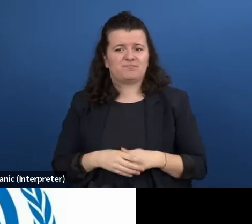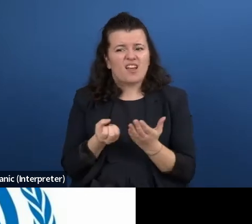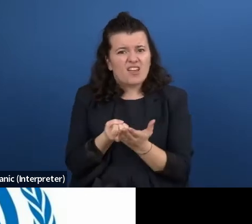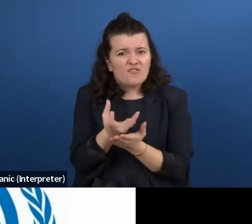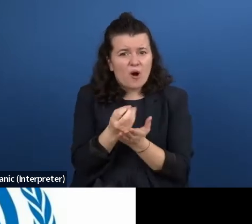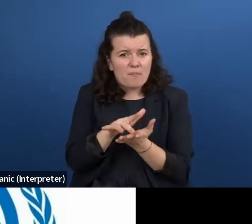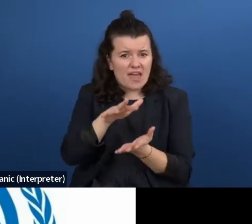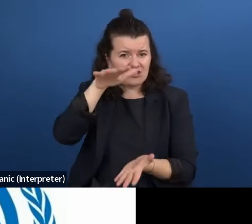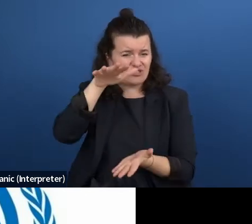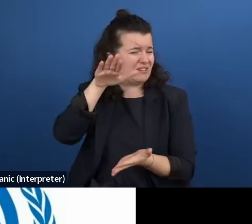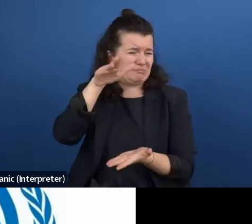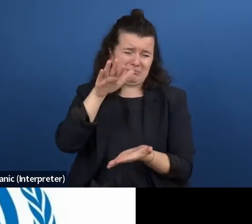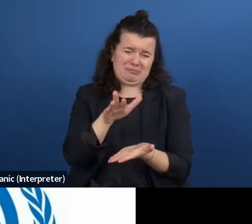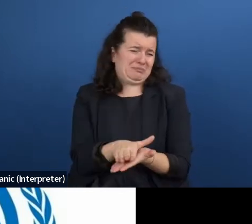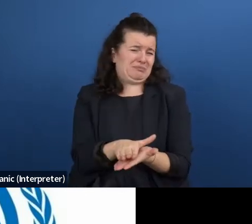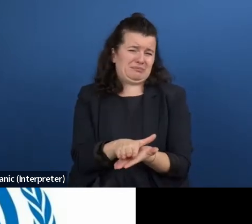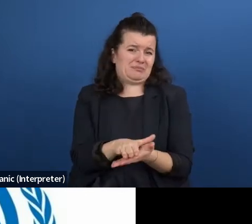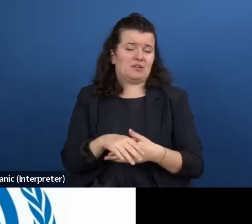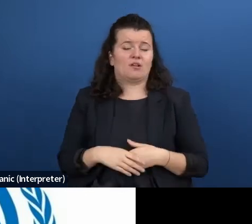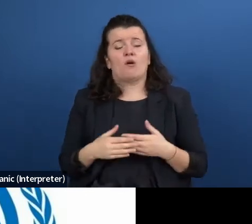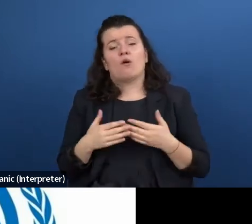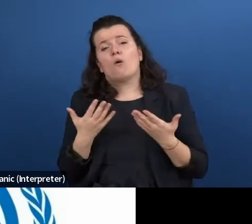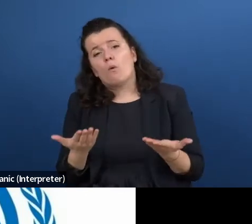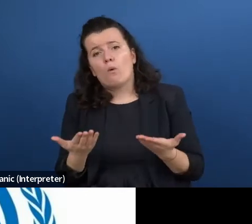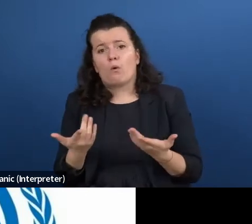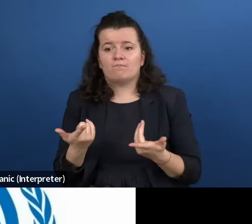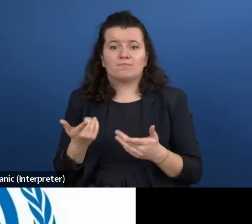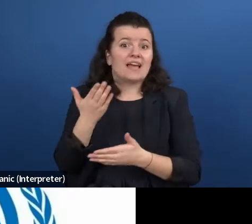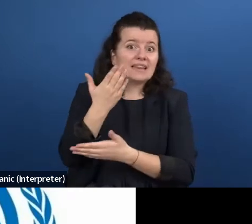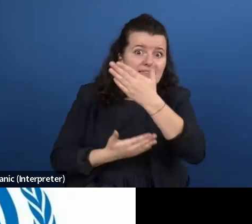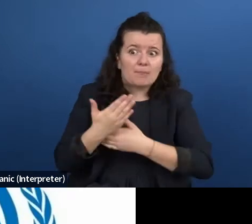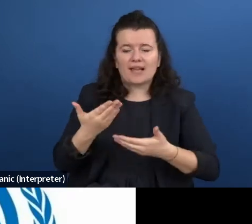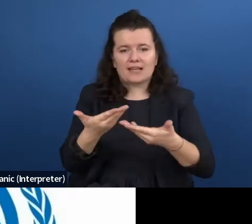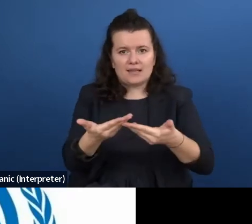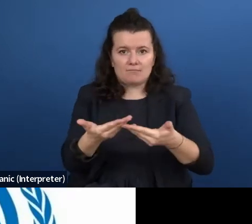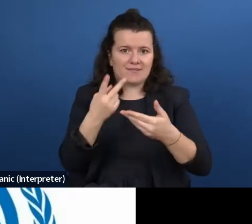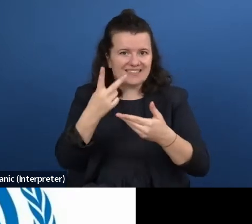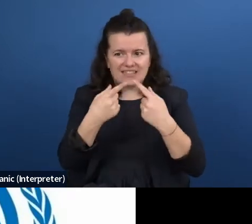So disaggregated data on the basis of disability, gender, age, is missing